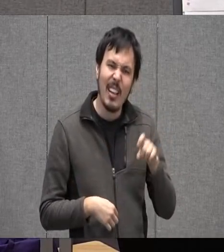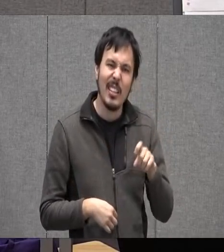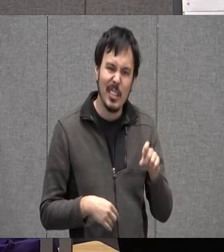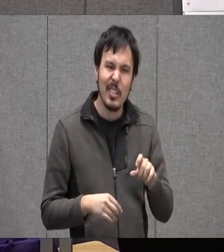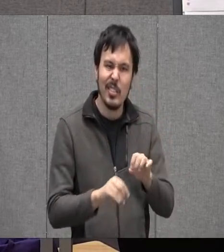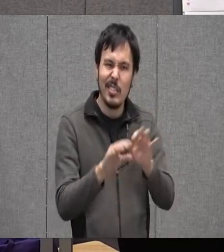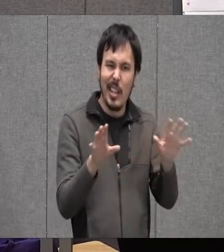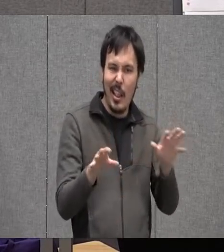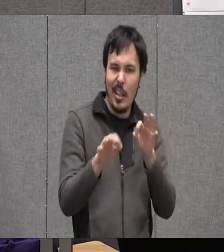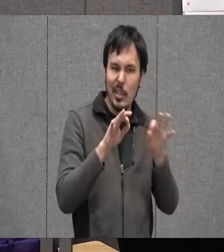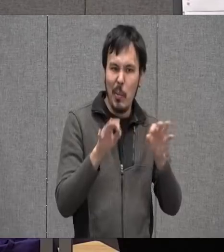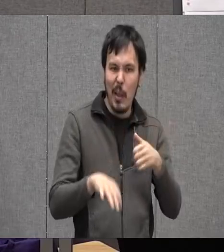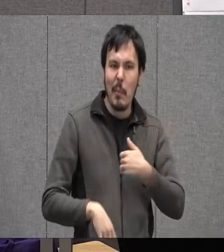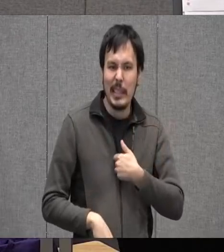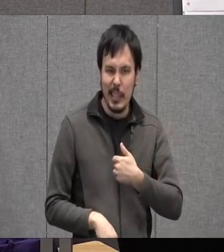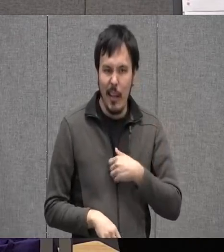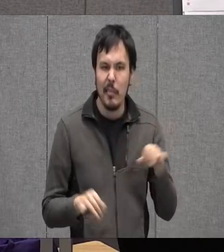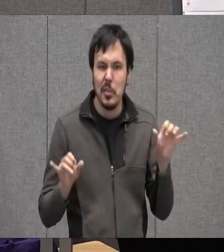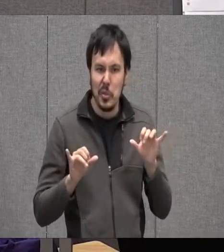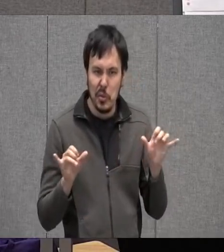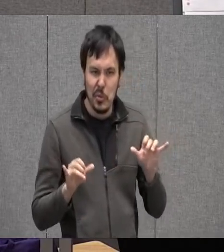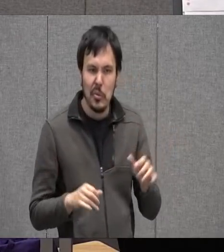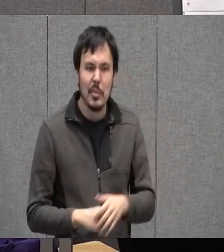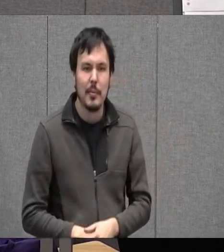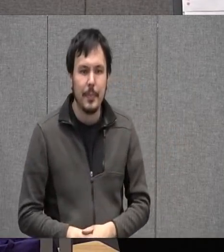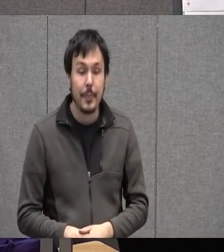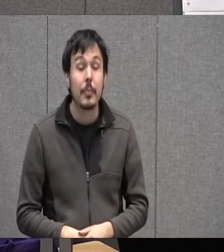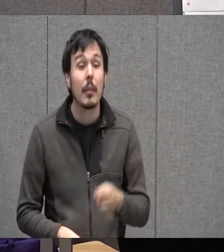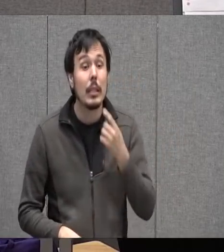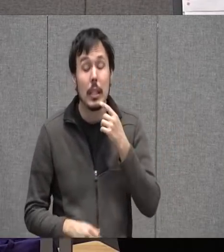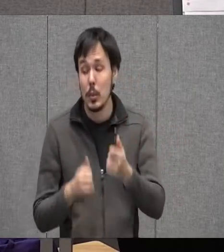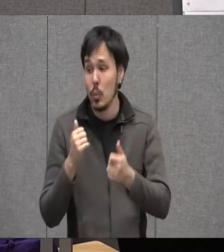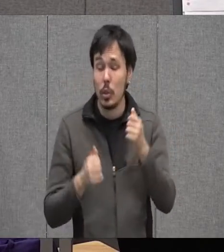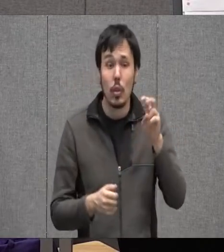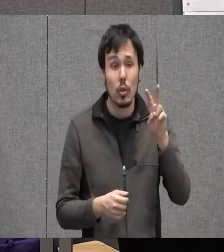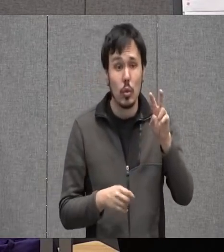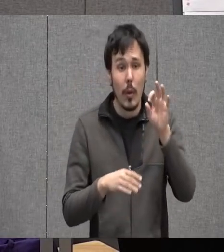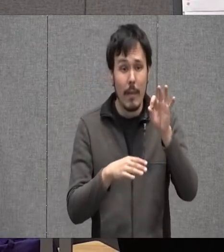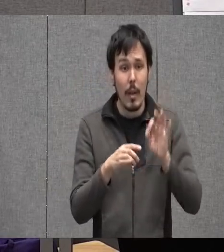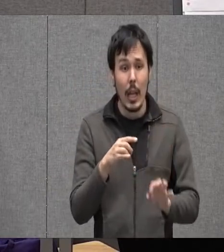All right so number three said, "Which of the two fractions, 2/3 or 2/5,